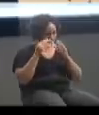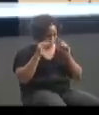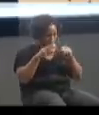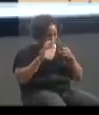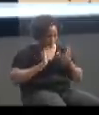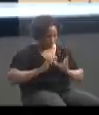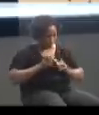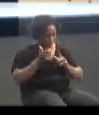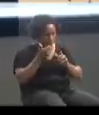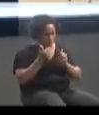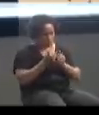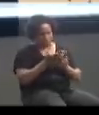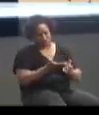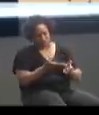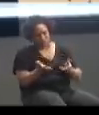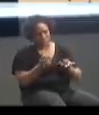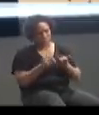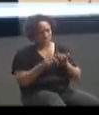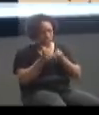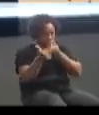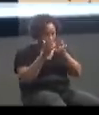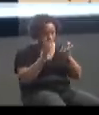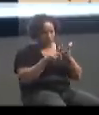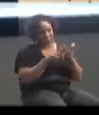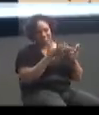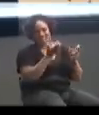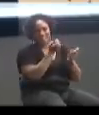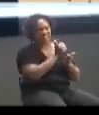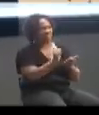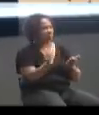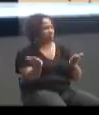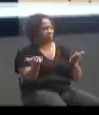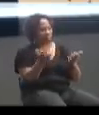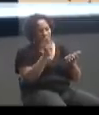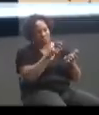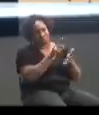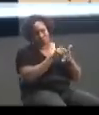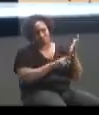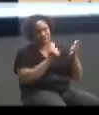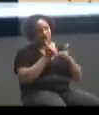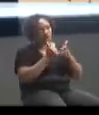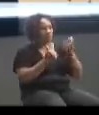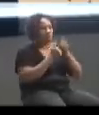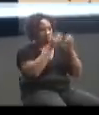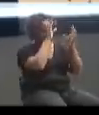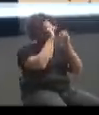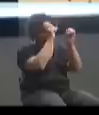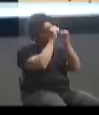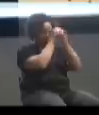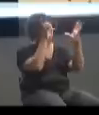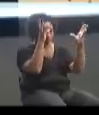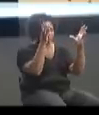WE ARE LEANING FORWARD TO PROVIDE CUSTOMERS WITH THE PRODUCTS, SERVICES AND TOOLS THEY NEED TO SUPPORT THE